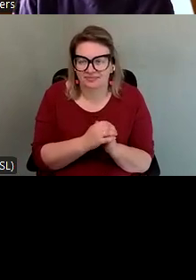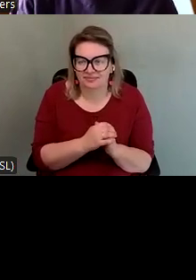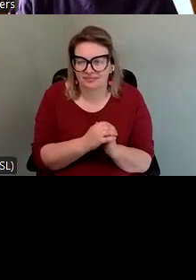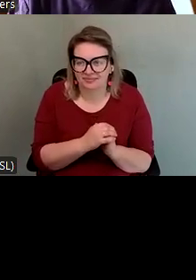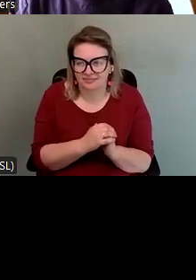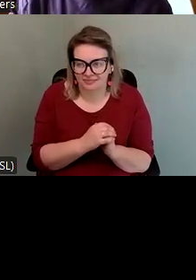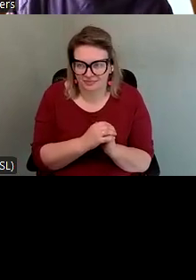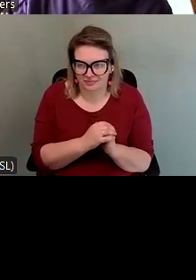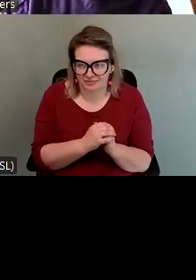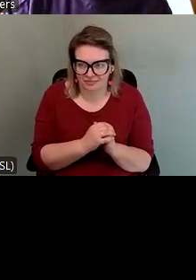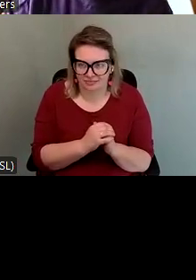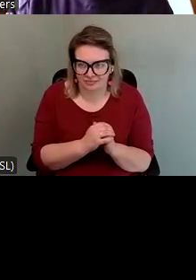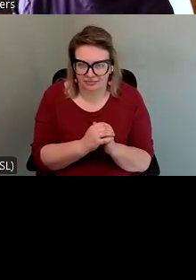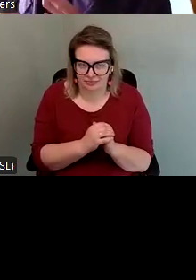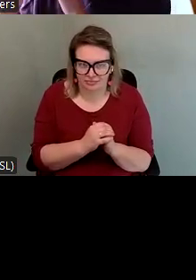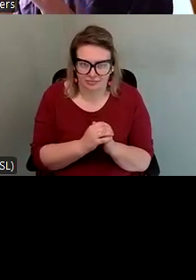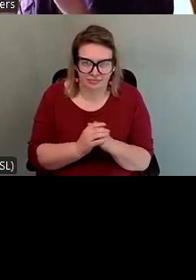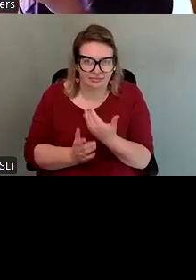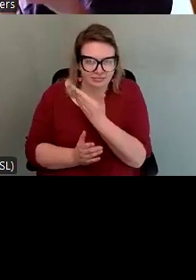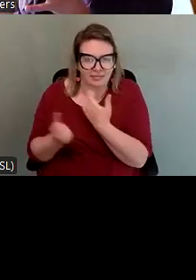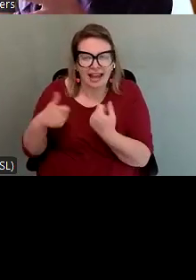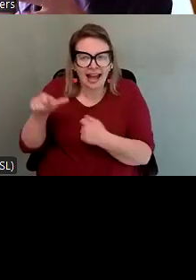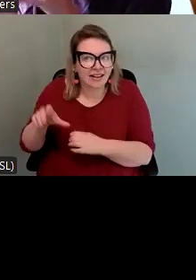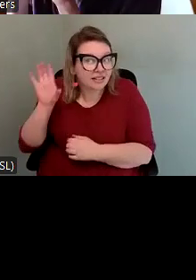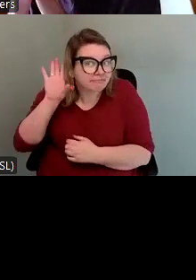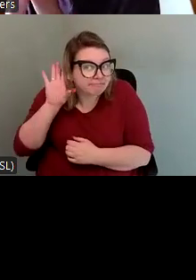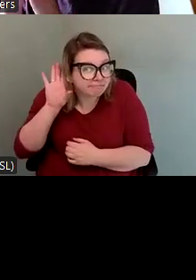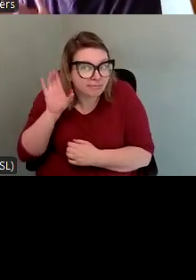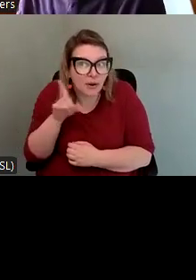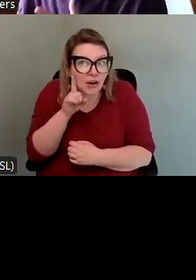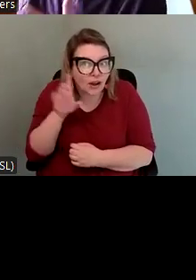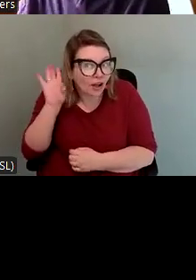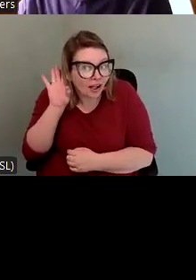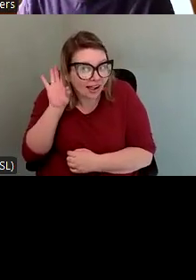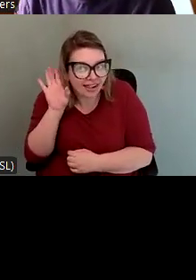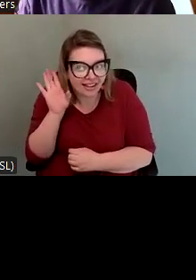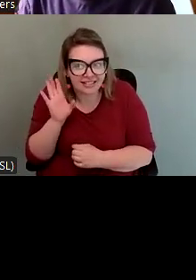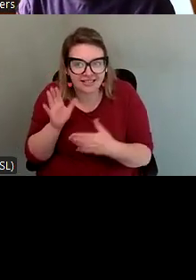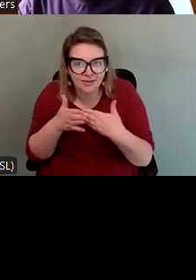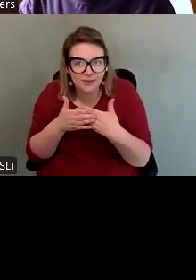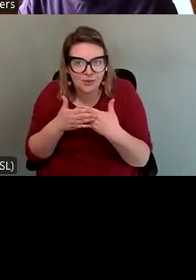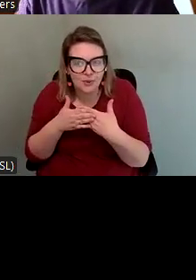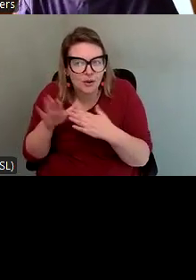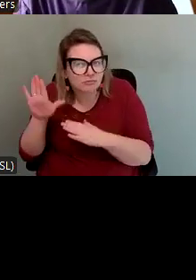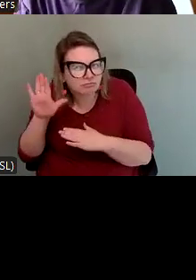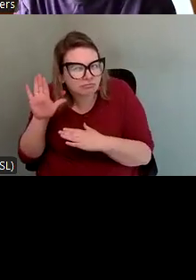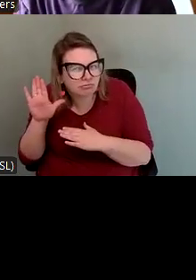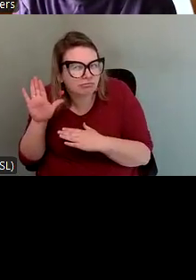In this picture, we've got a small girl listening at a door. Maybe your phone is doing that.